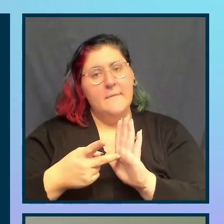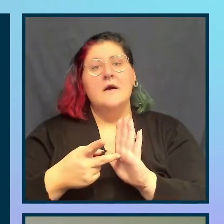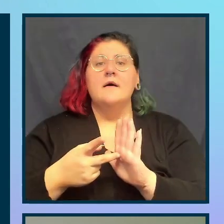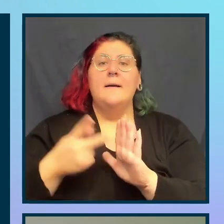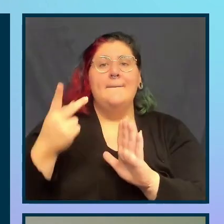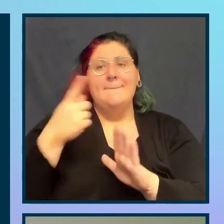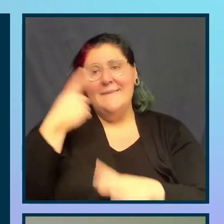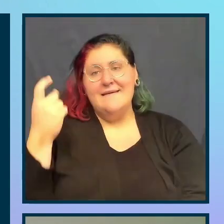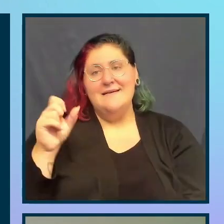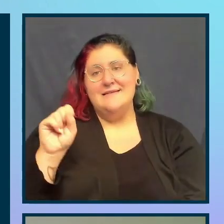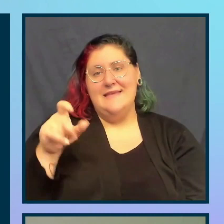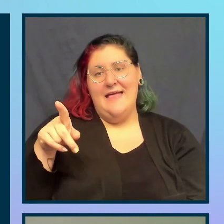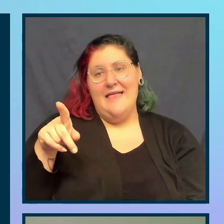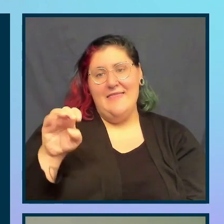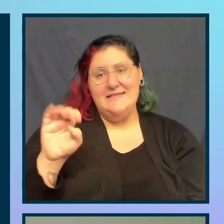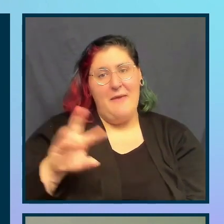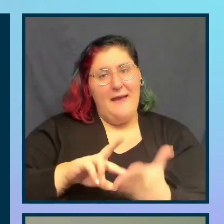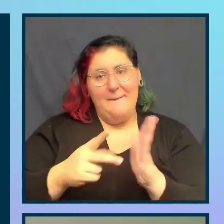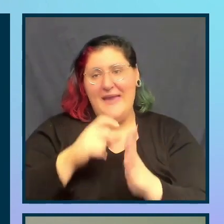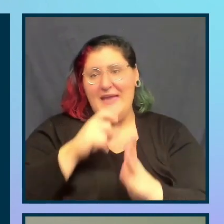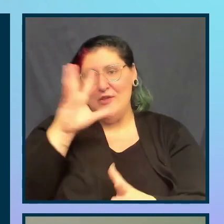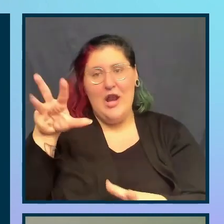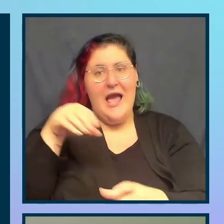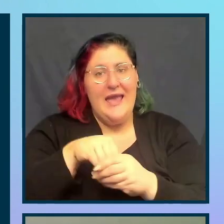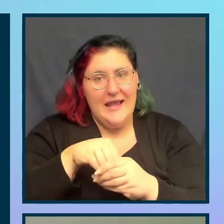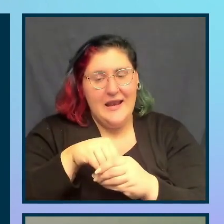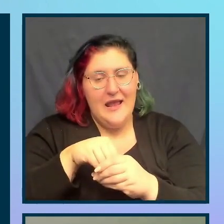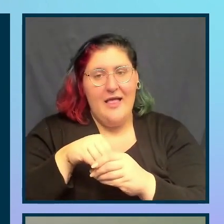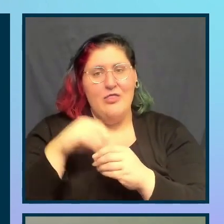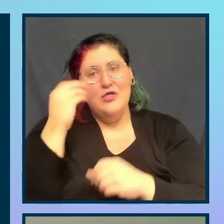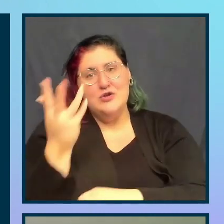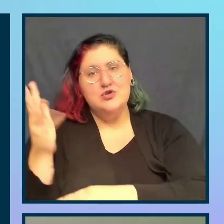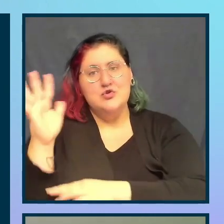and also they are not allowed as a sibling either. So there is no map for this.